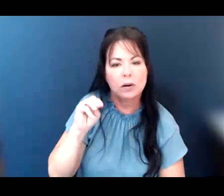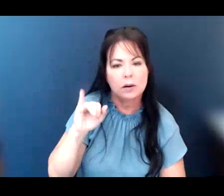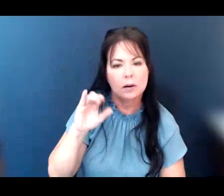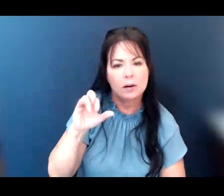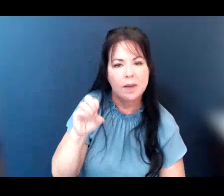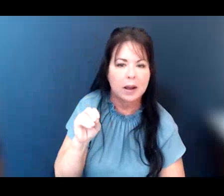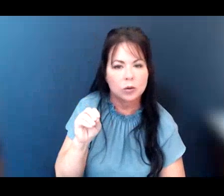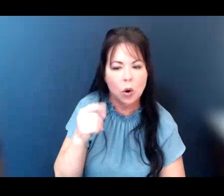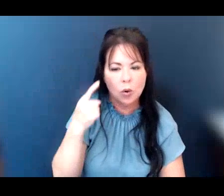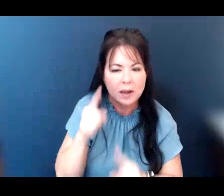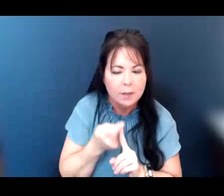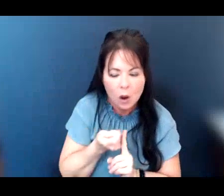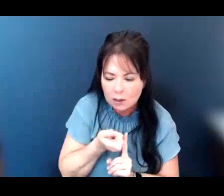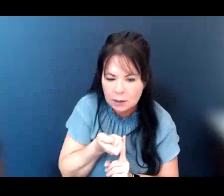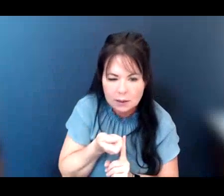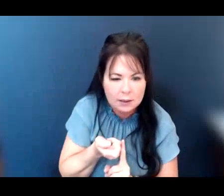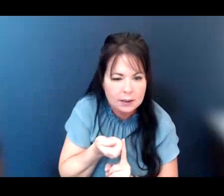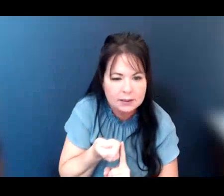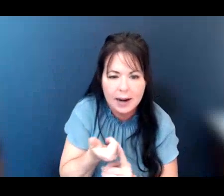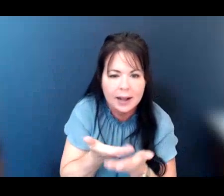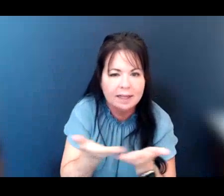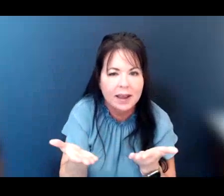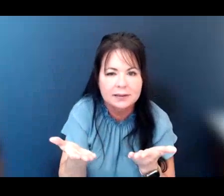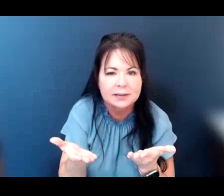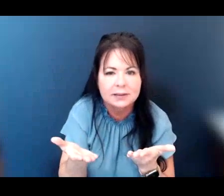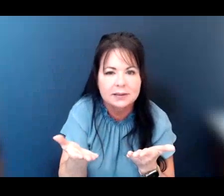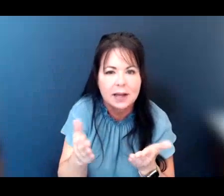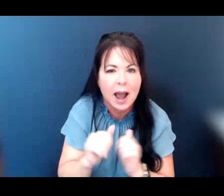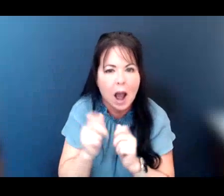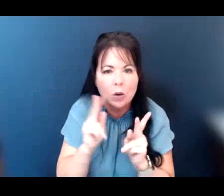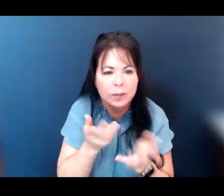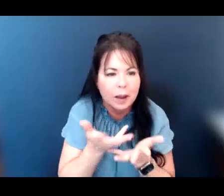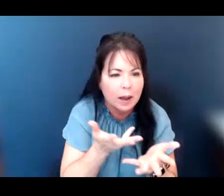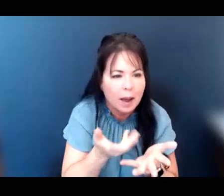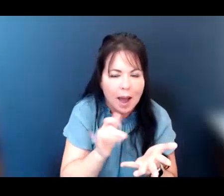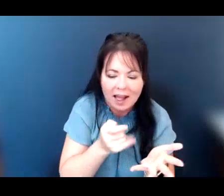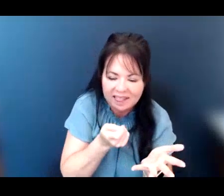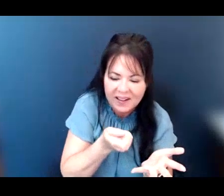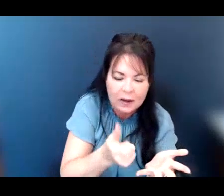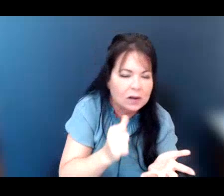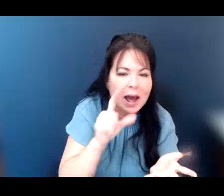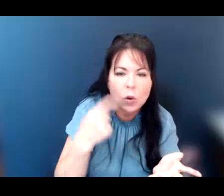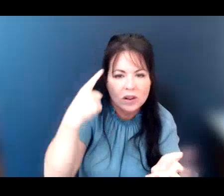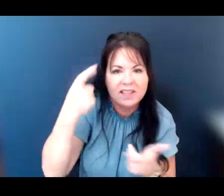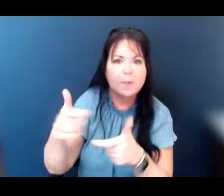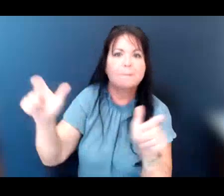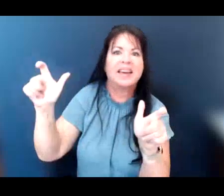Think about those really tiny aspects of your web page and how people are interacting with and using those. The other thing with personas is